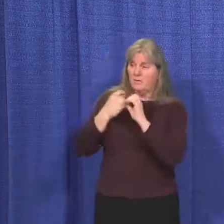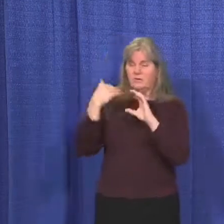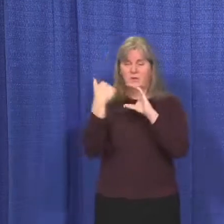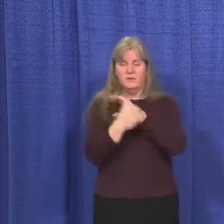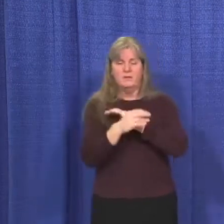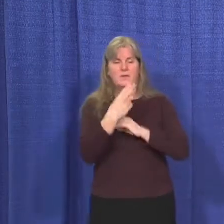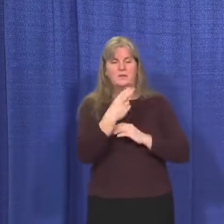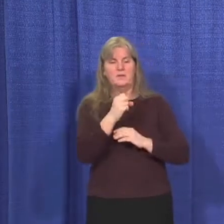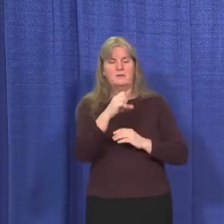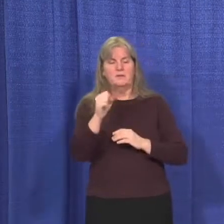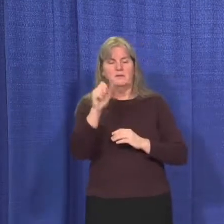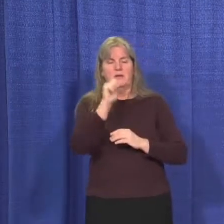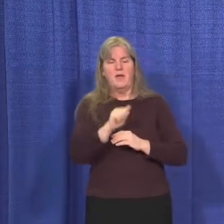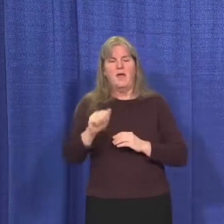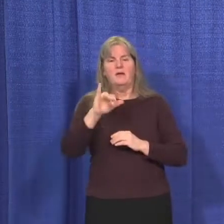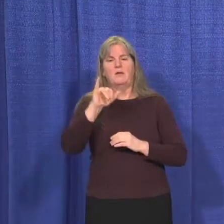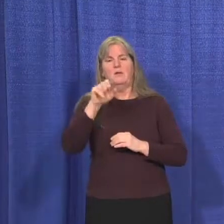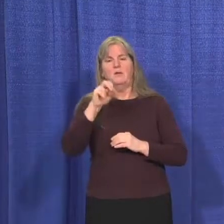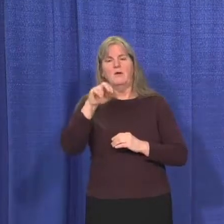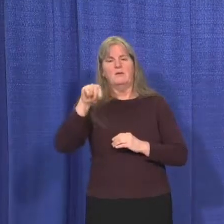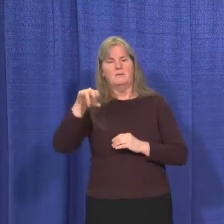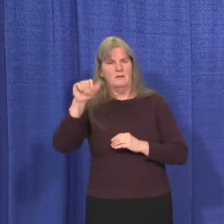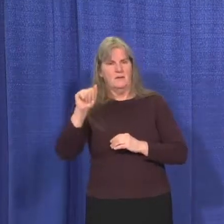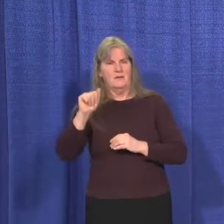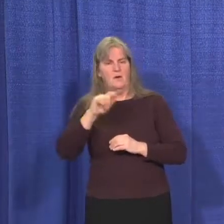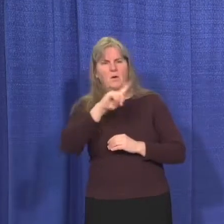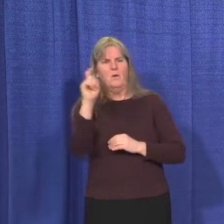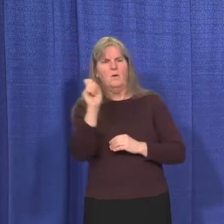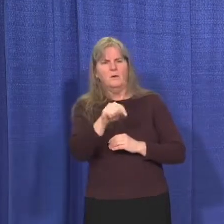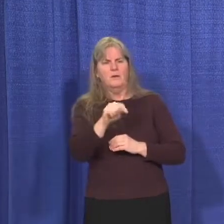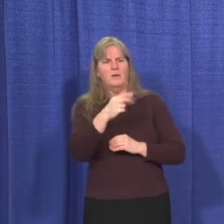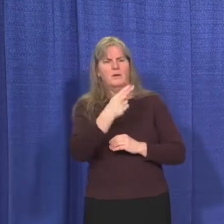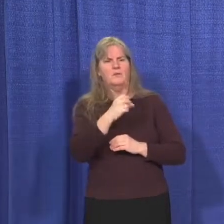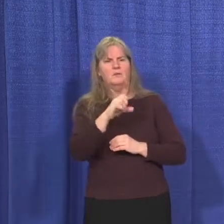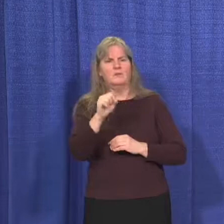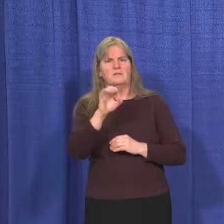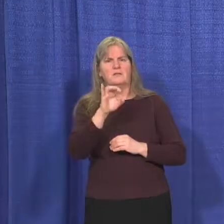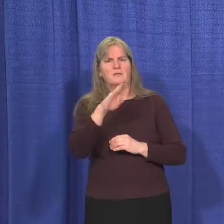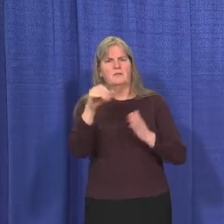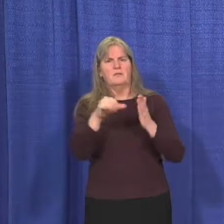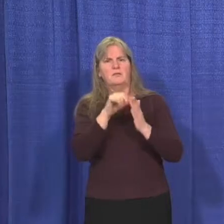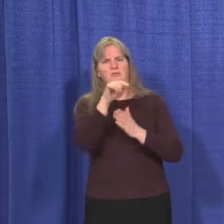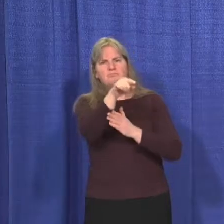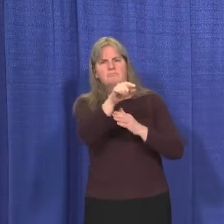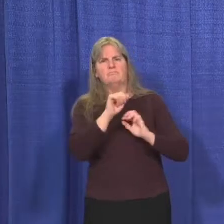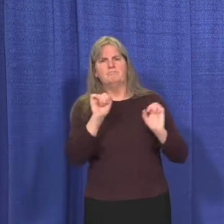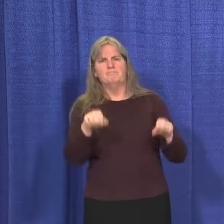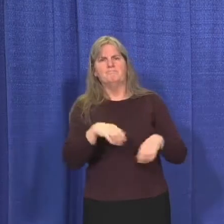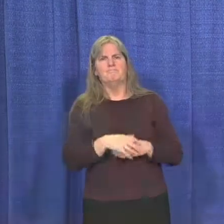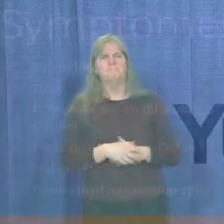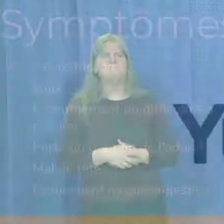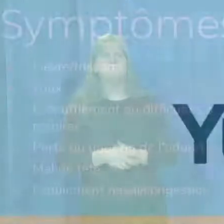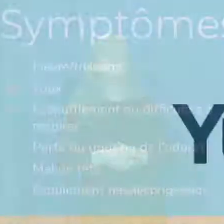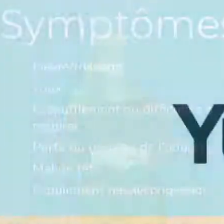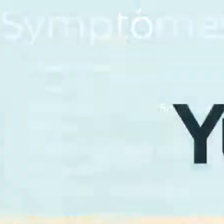like to see e-mail, e-mail hhs@yukon.ca or post a question to the HHS Facebook site.